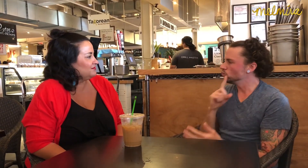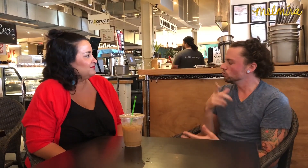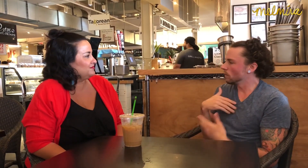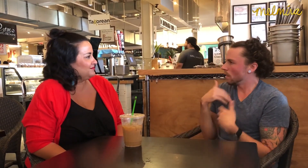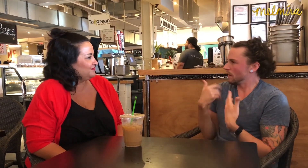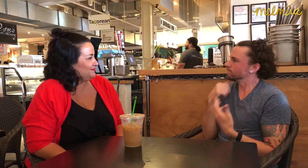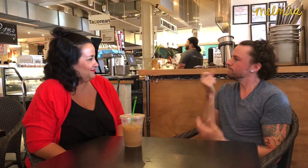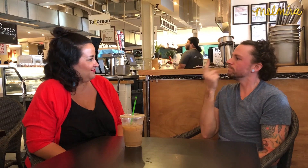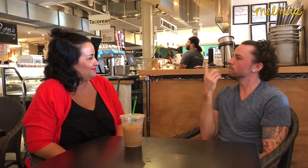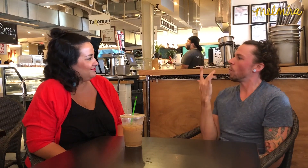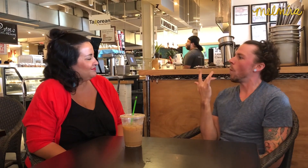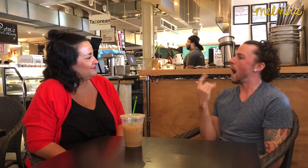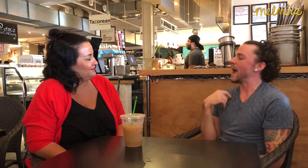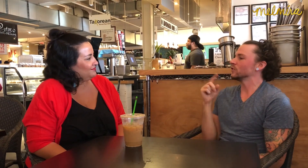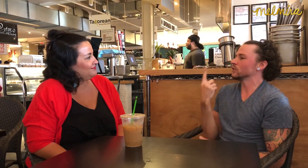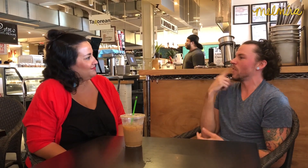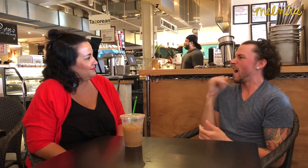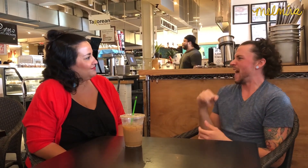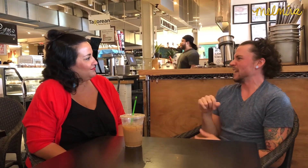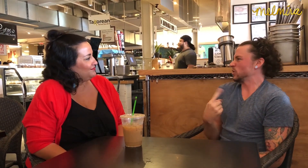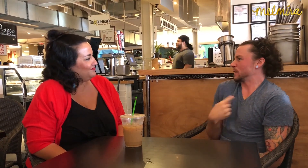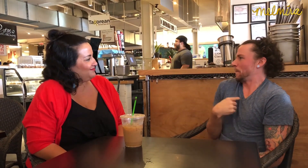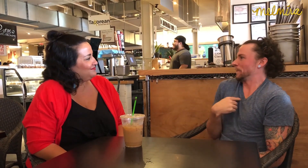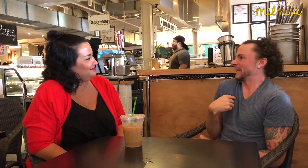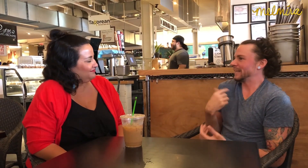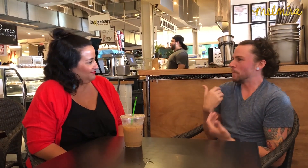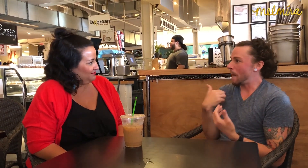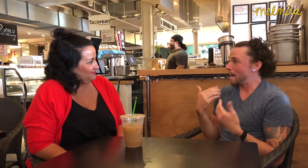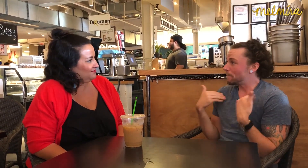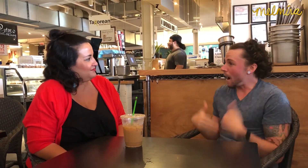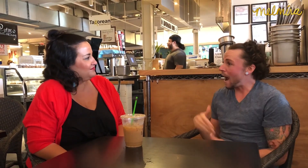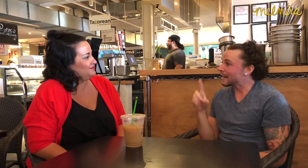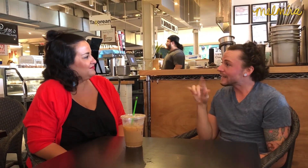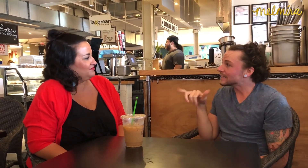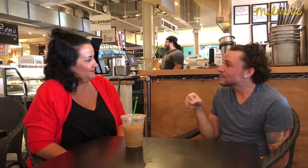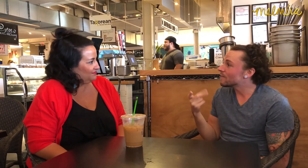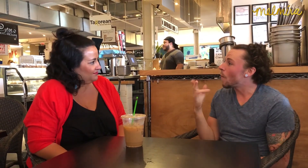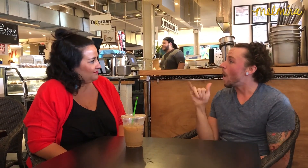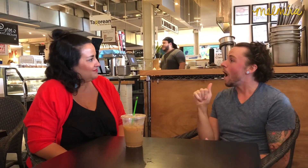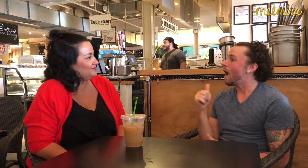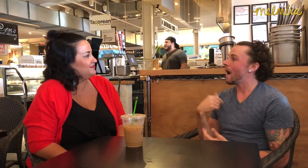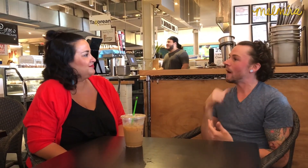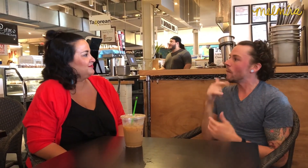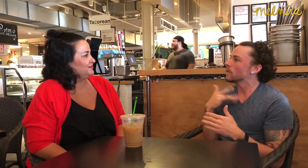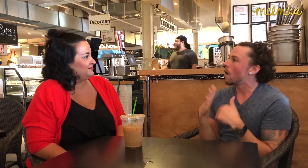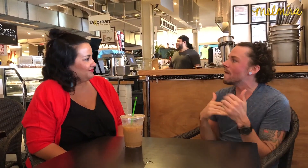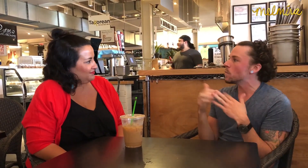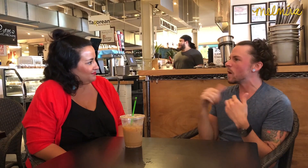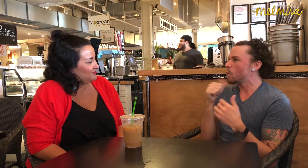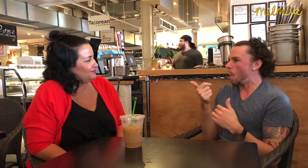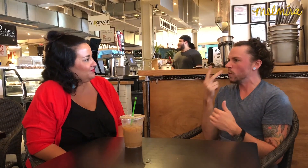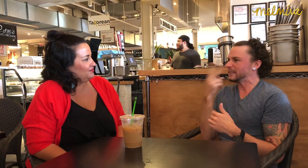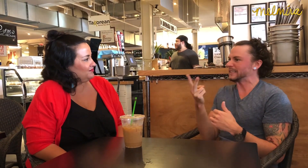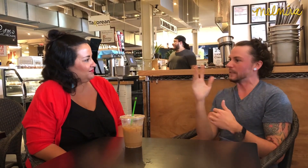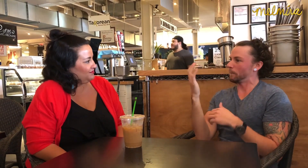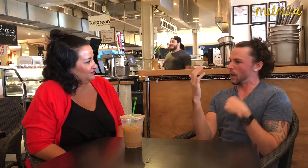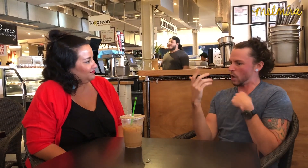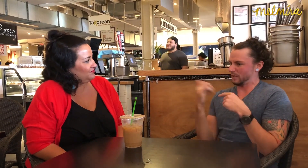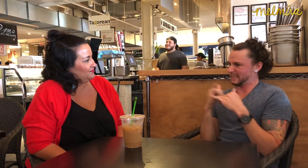I really didn't understand why I felt this way. I thought it was just me, but I had body dysphoria. I don't feel comfortable and I don't see the same thing